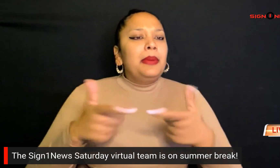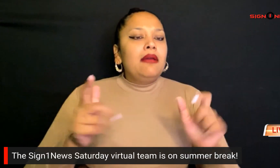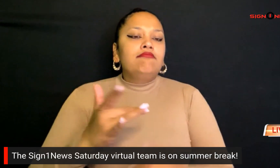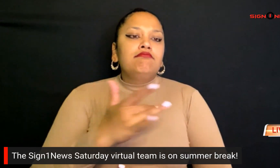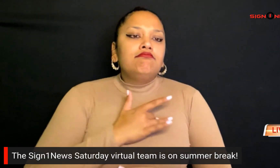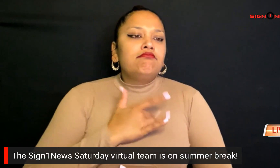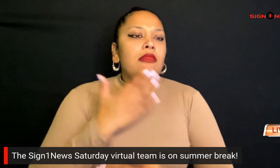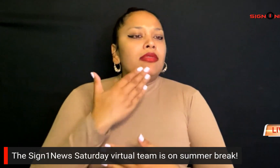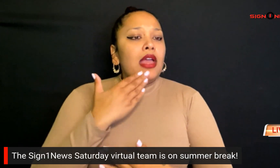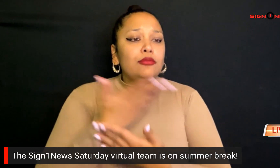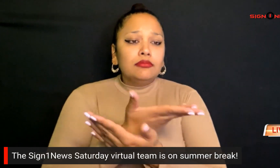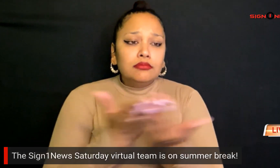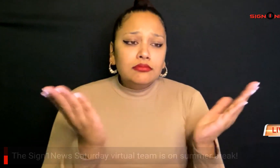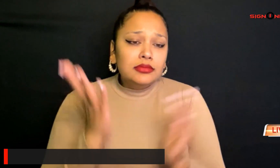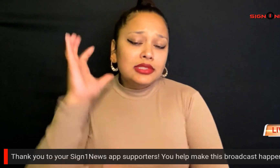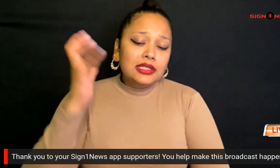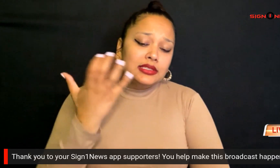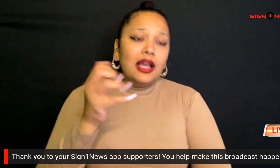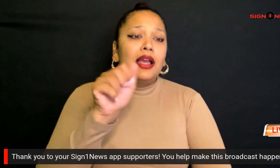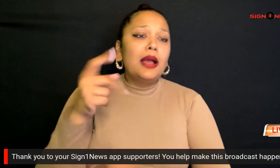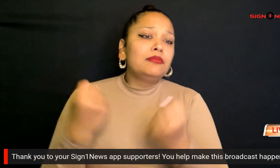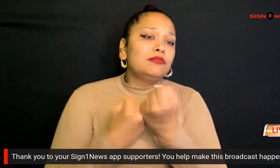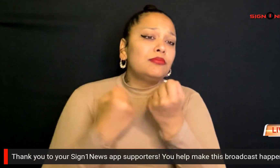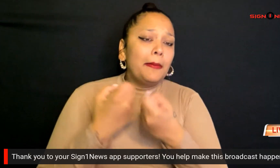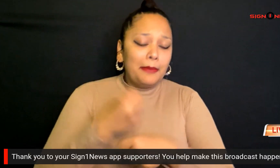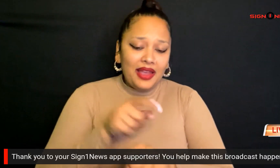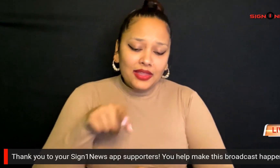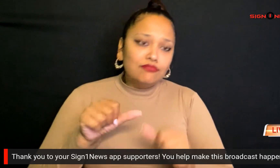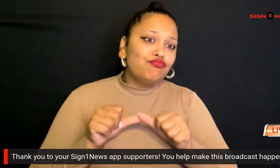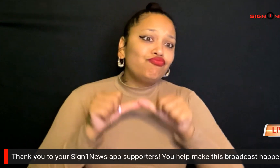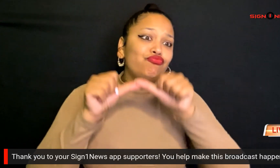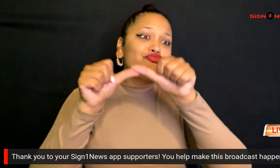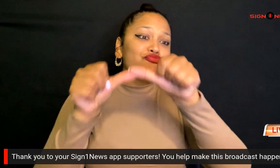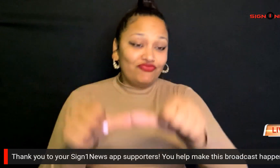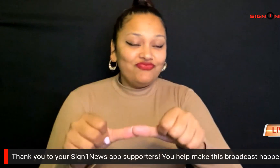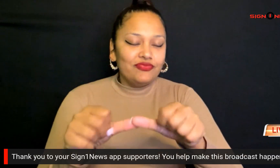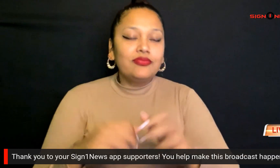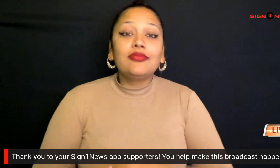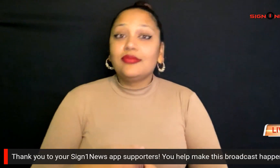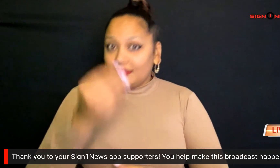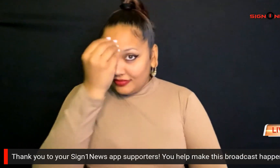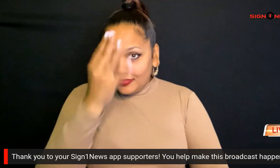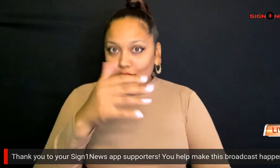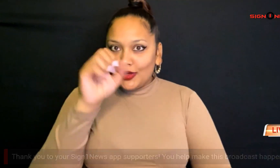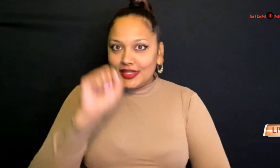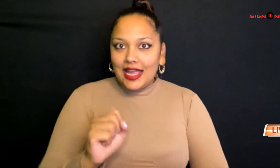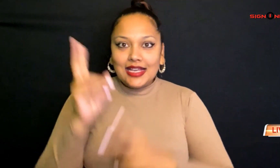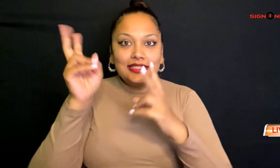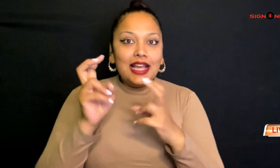you to our Sign1News app supporters you help make this broadcast happen you can download